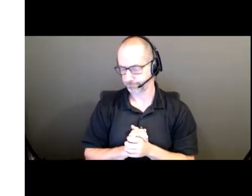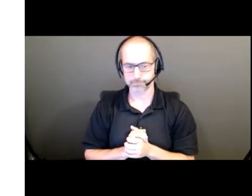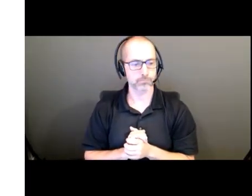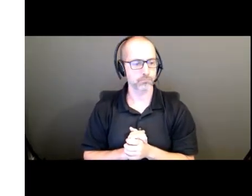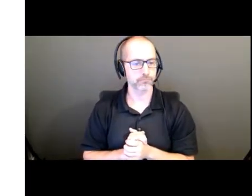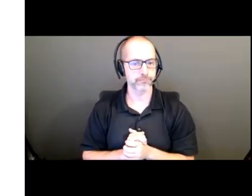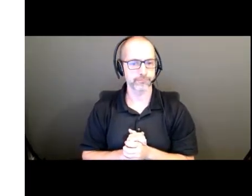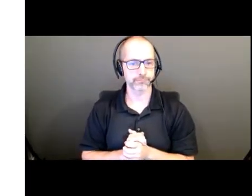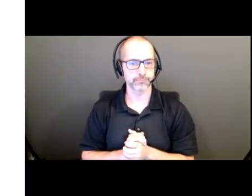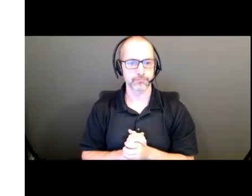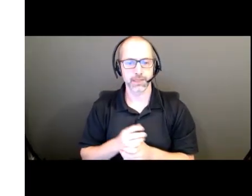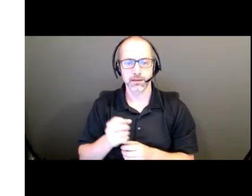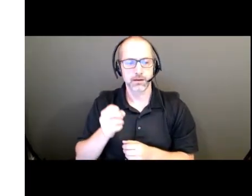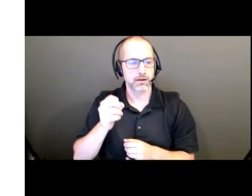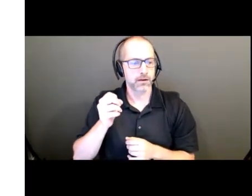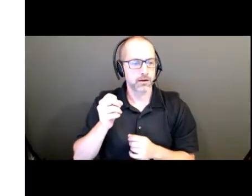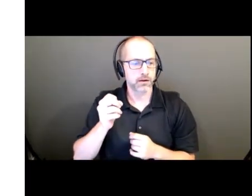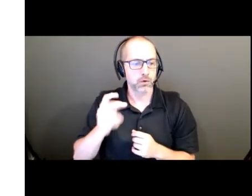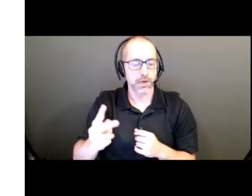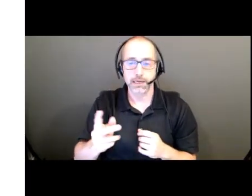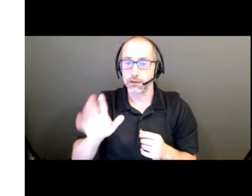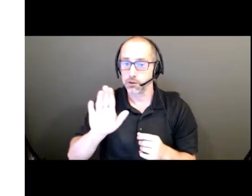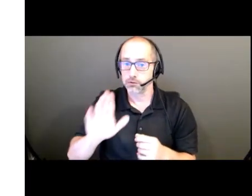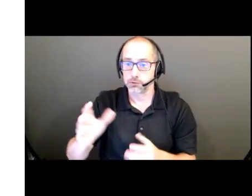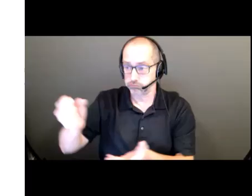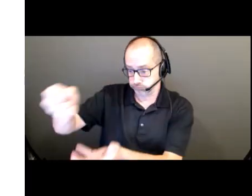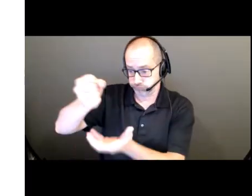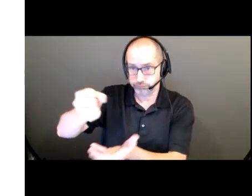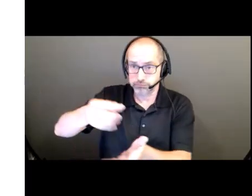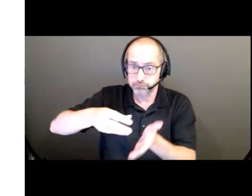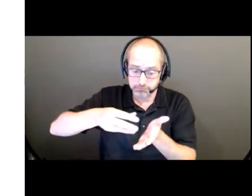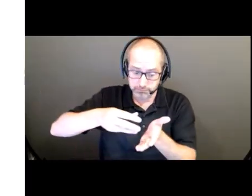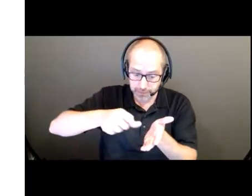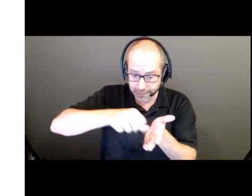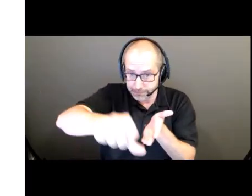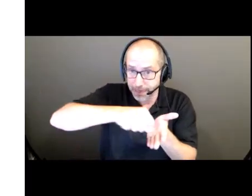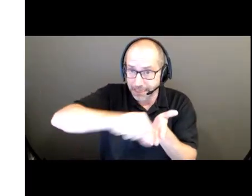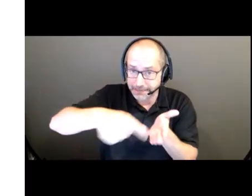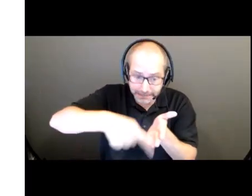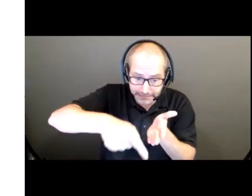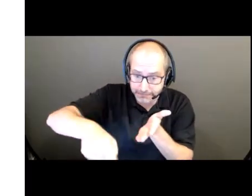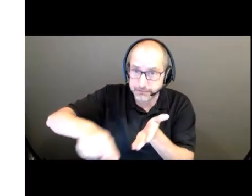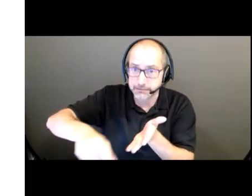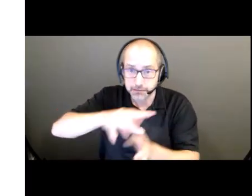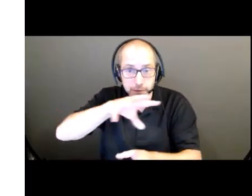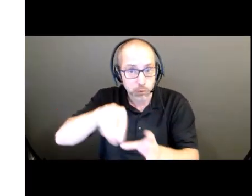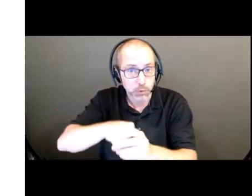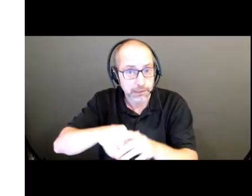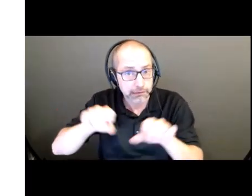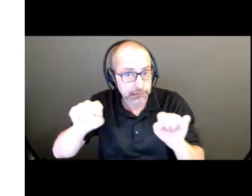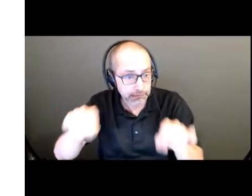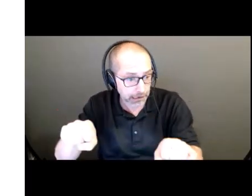Let's talk about Eligible Expenses. We have included here some of the most common expenses listed in applications.